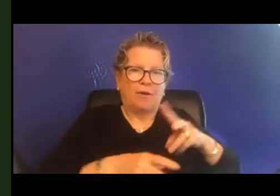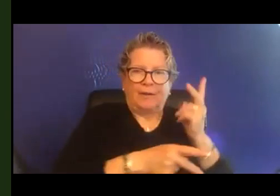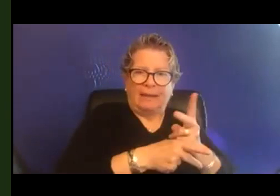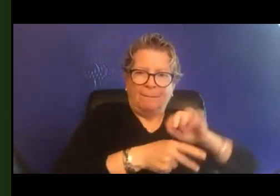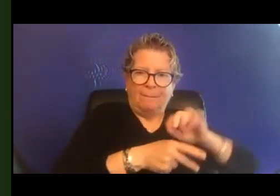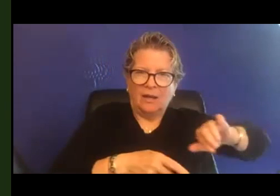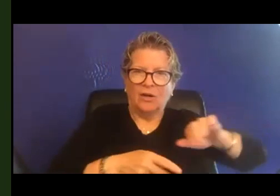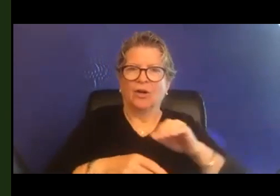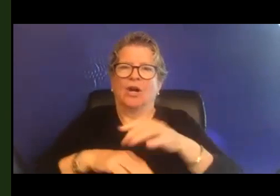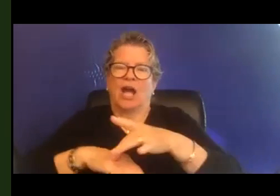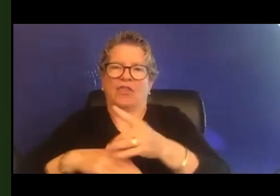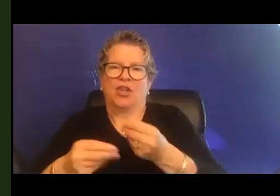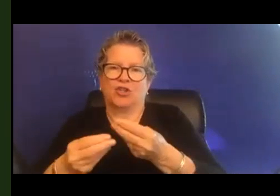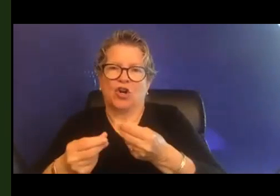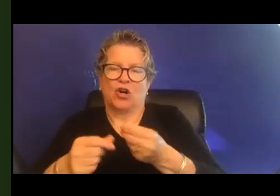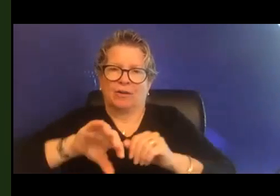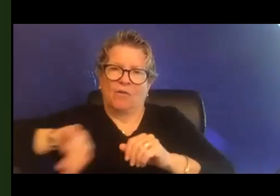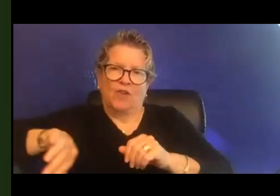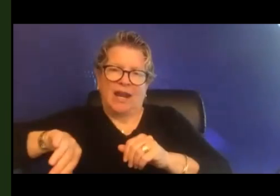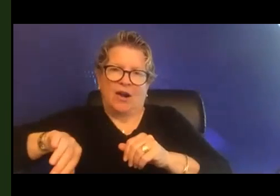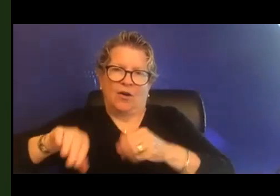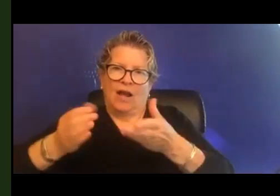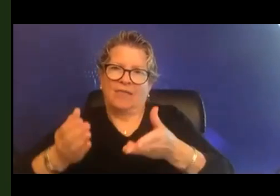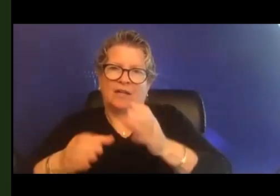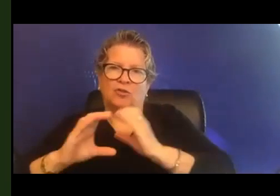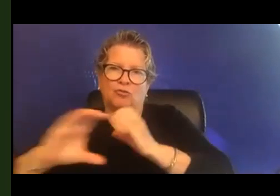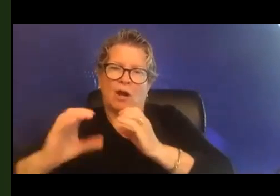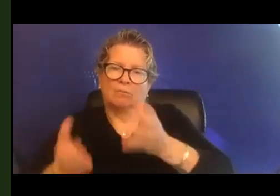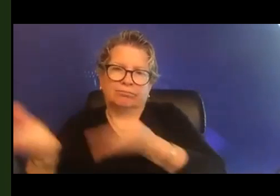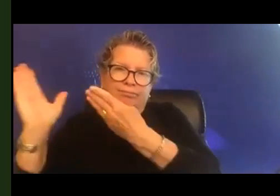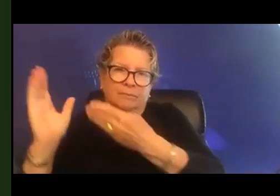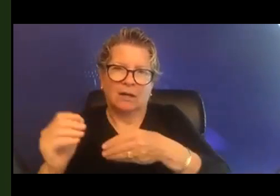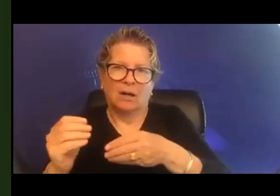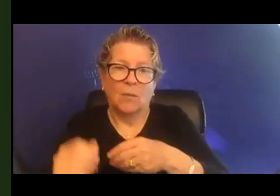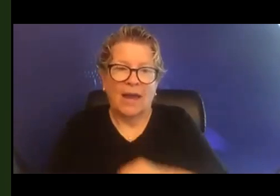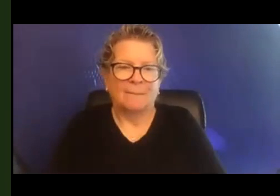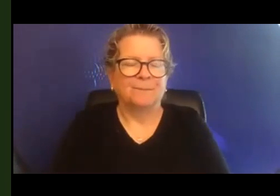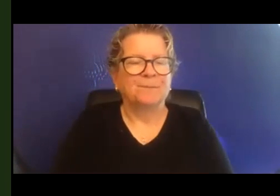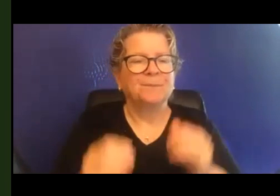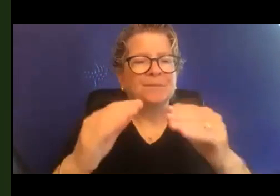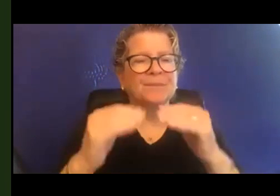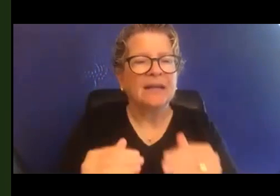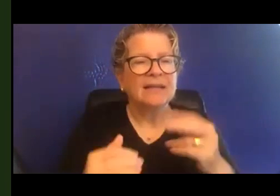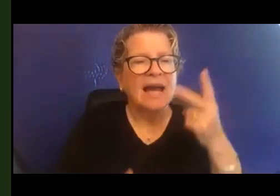casing pipe, but that's not the actual sewer itself, that's shown in the next figure here.